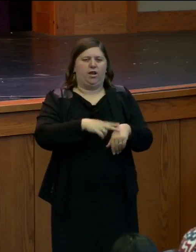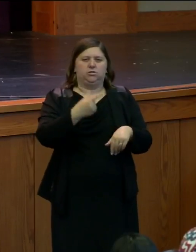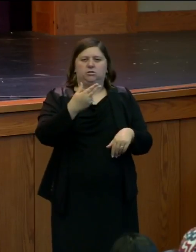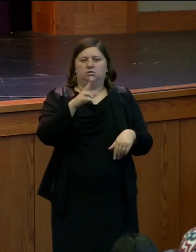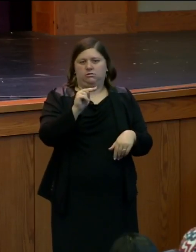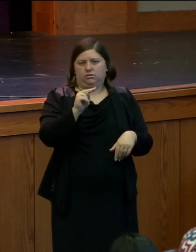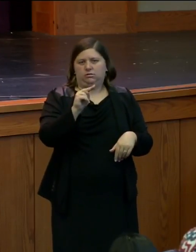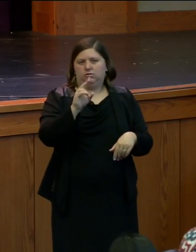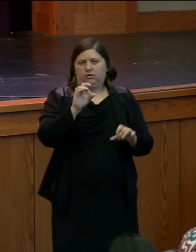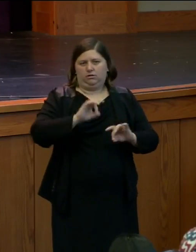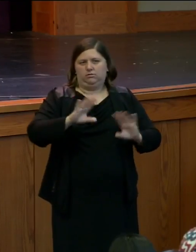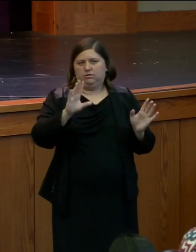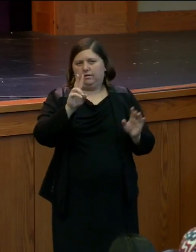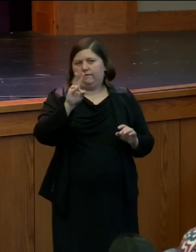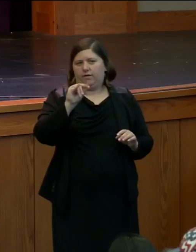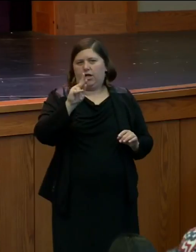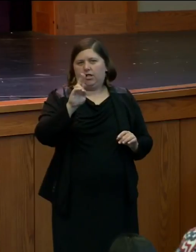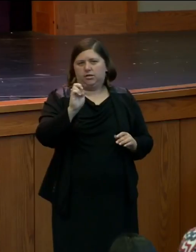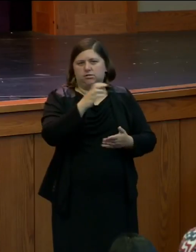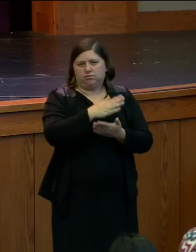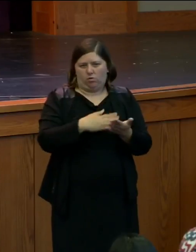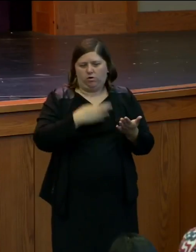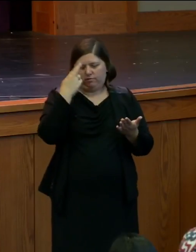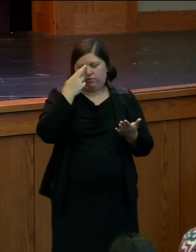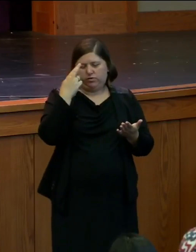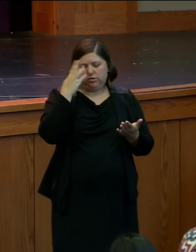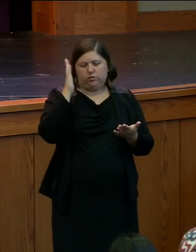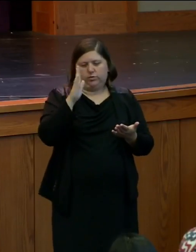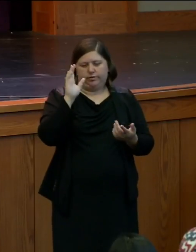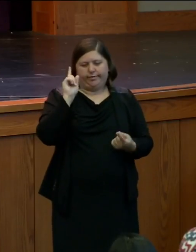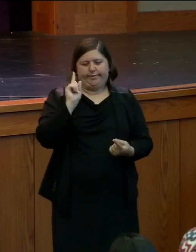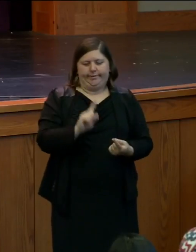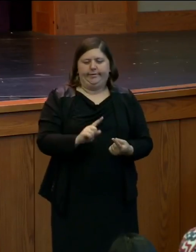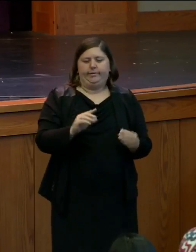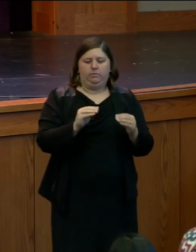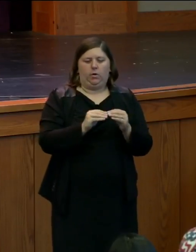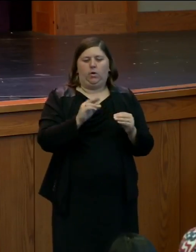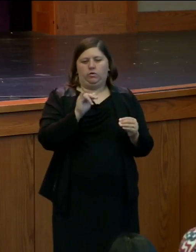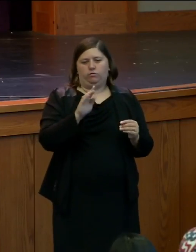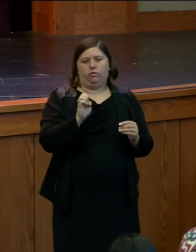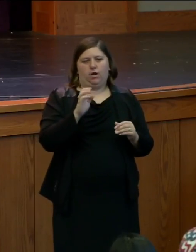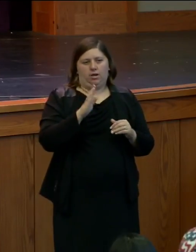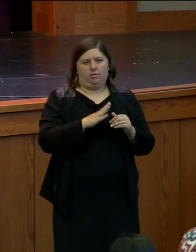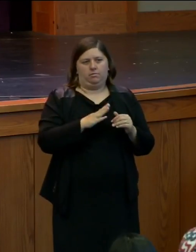CAUSE OF THIS HORROR AND WOULD HELP TO CURTAIL MORE CRIME THAN